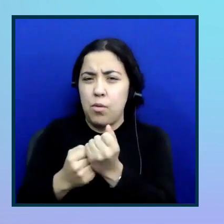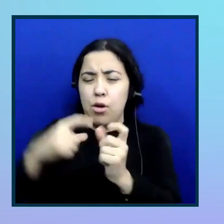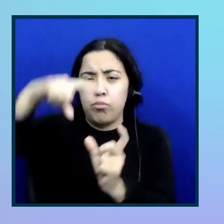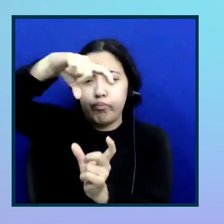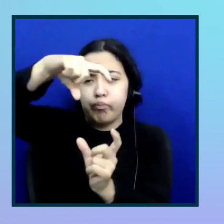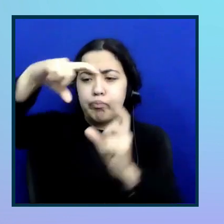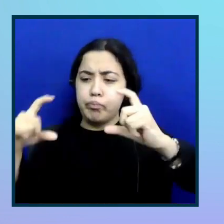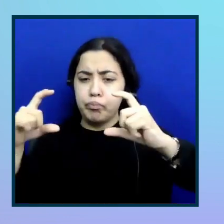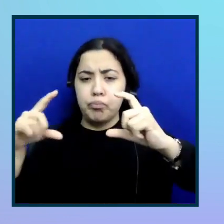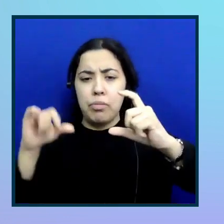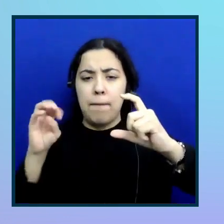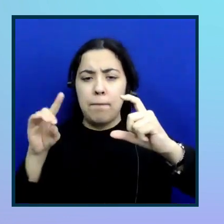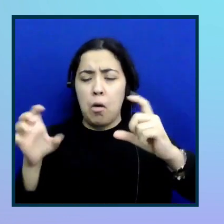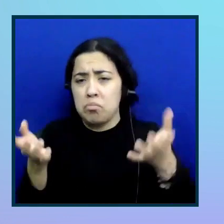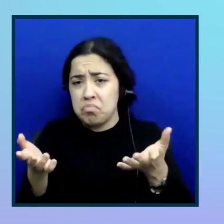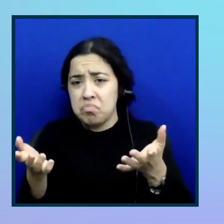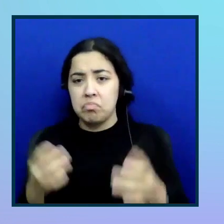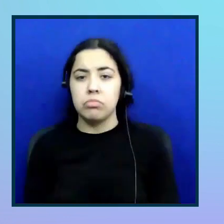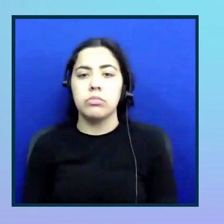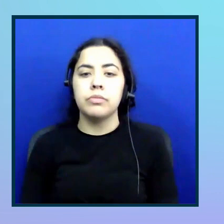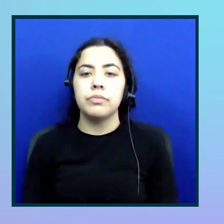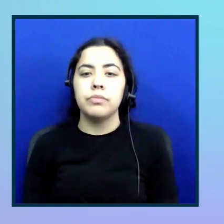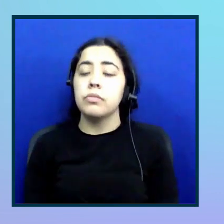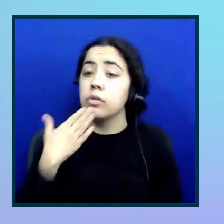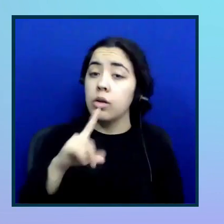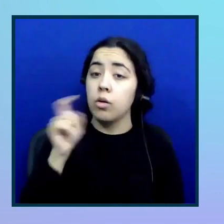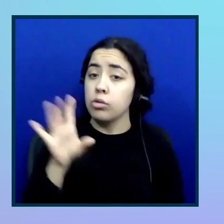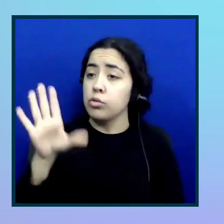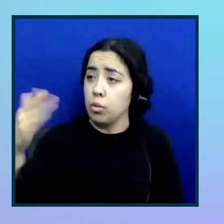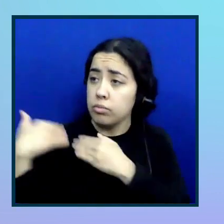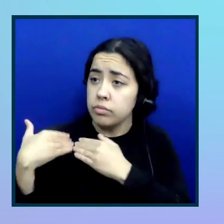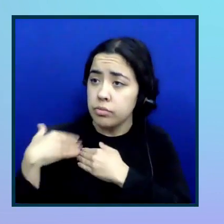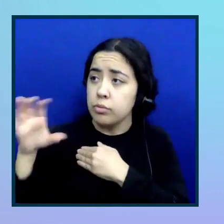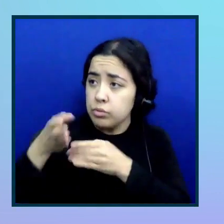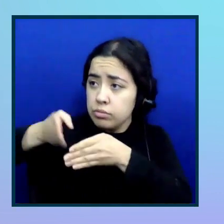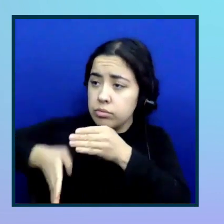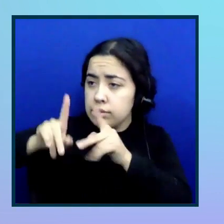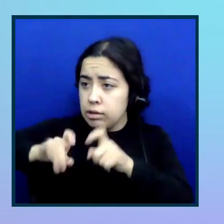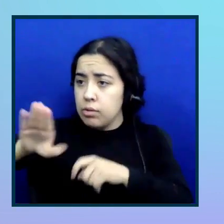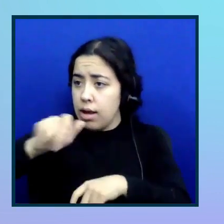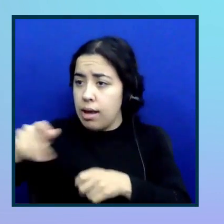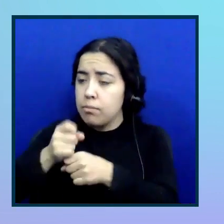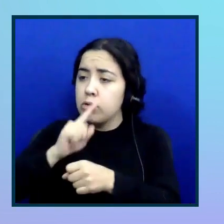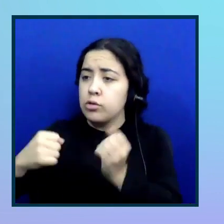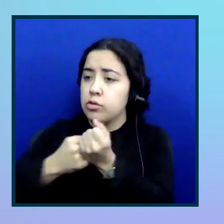Yeah, that's a good question. I suppose, do due diligence in testing out to make sure your apps support landscape mode well,